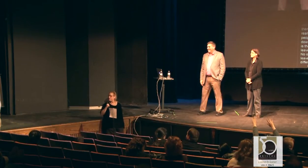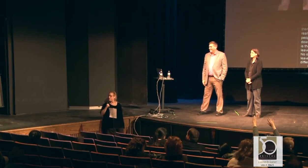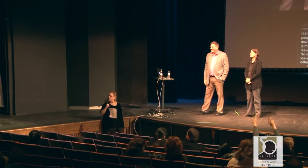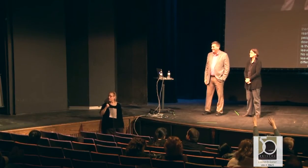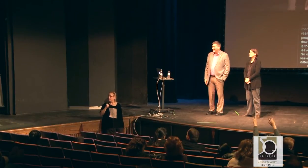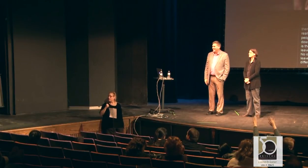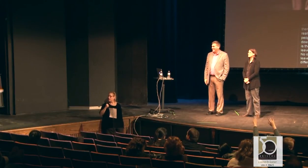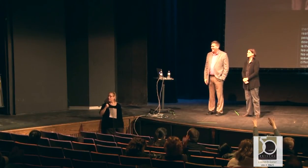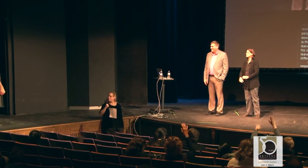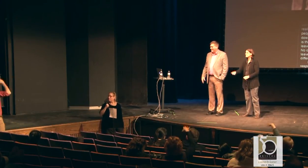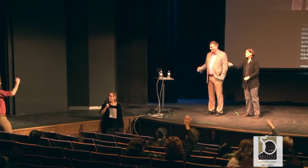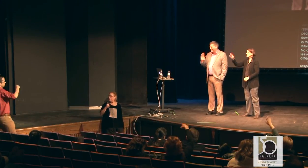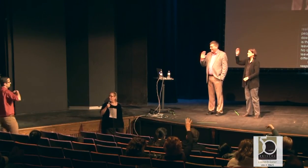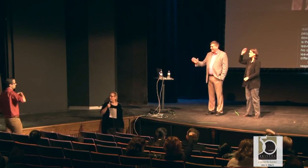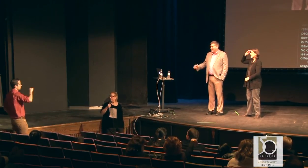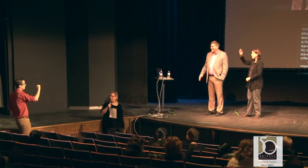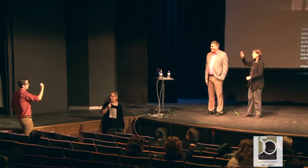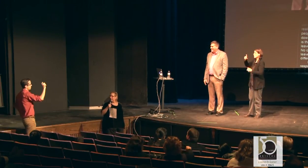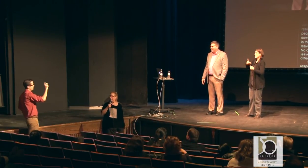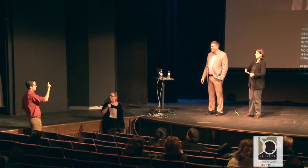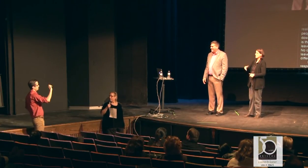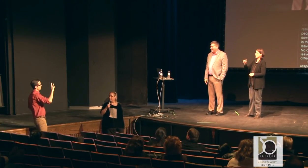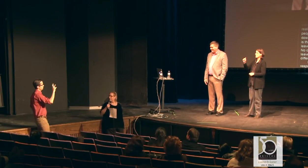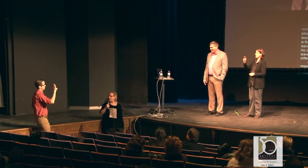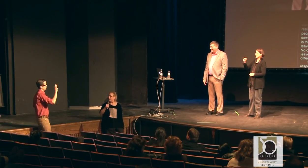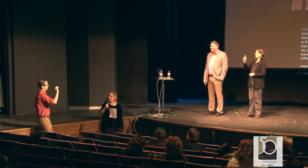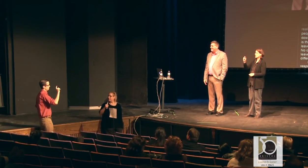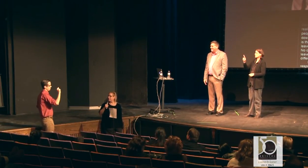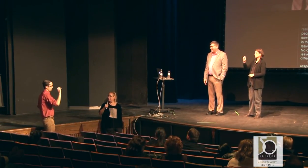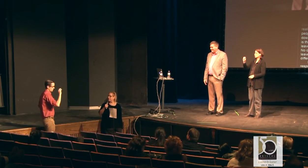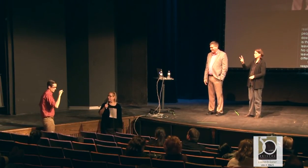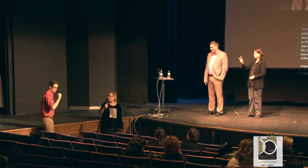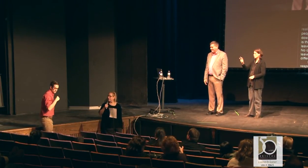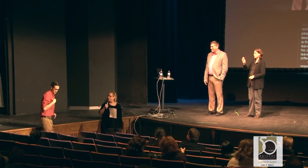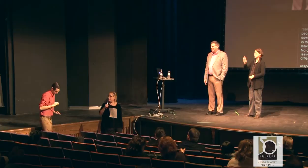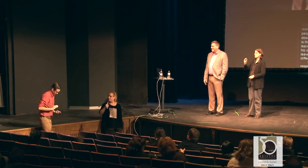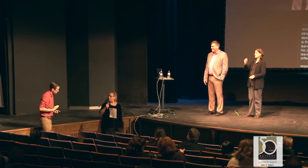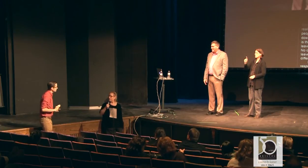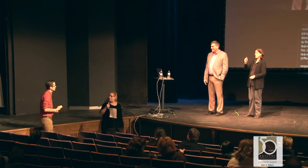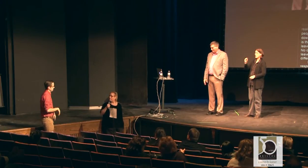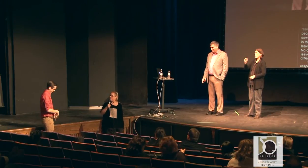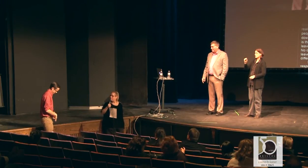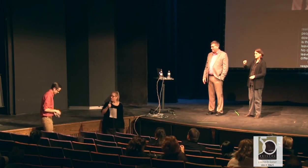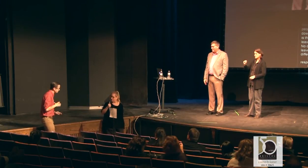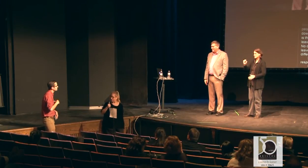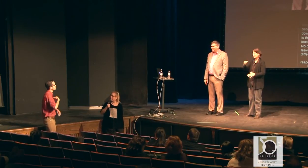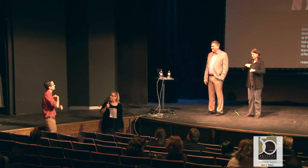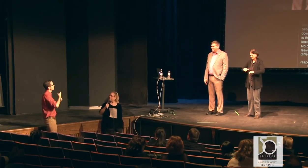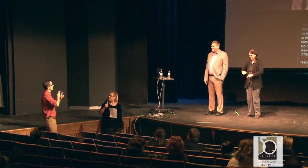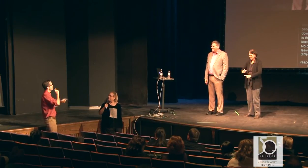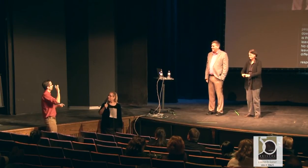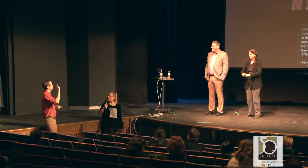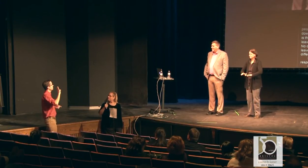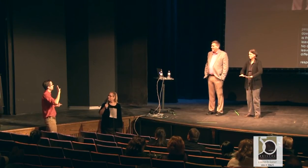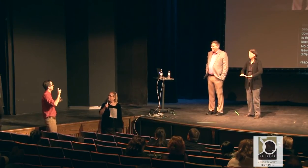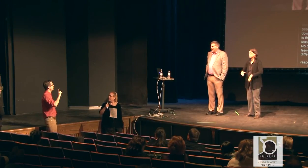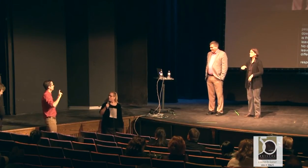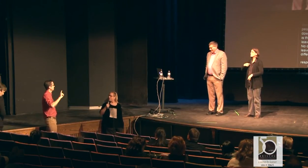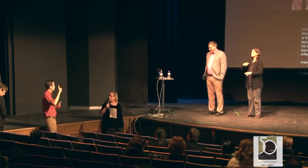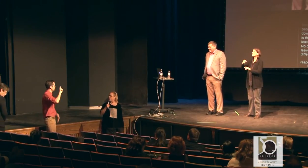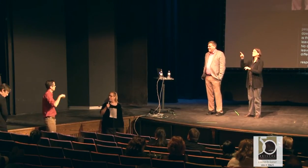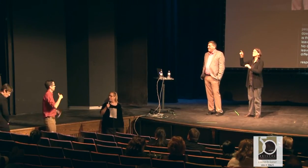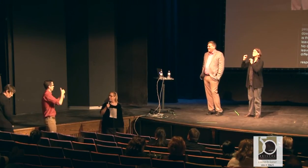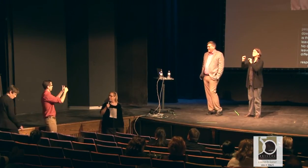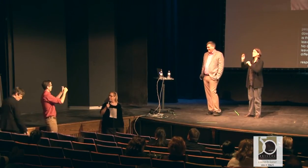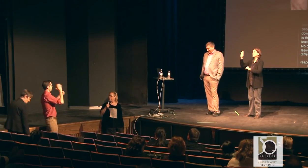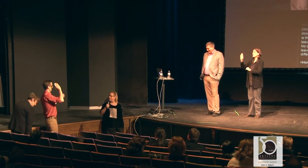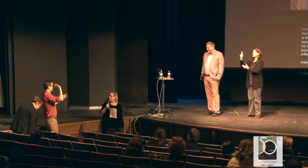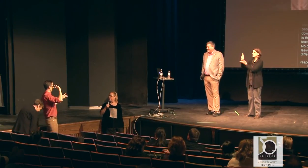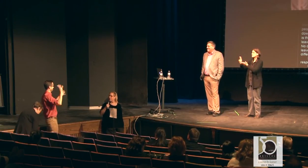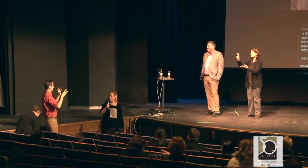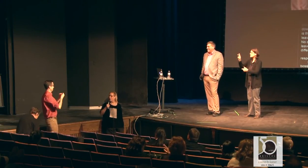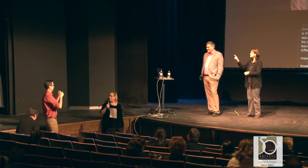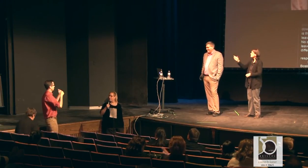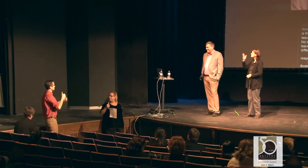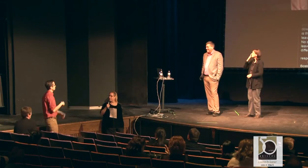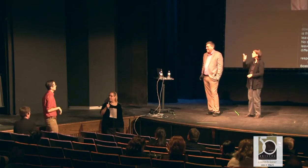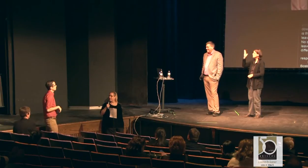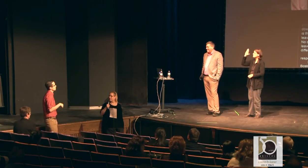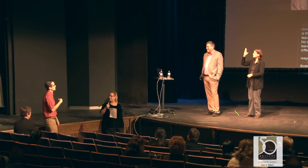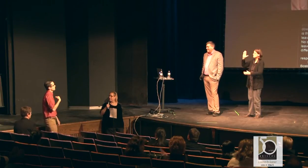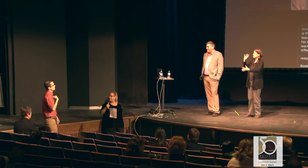Hello, I'm Andrew. I'm from Boston University. Wonderful presentation.